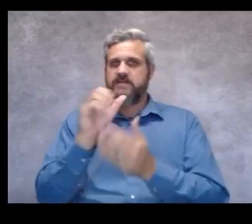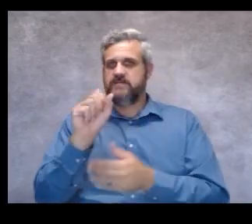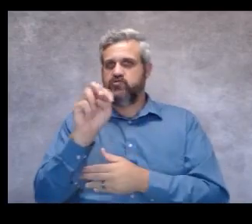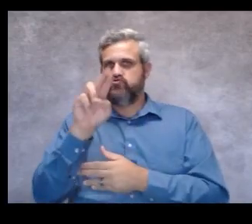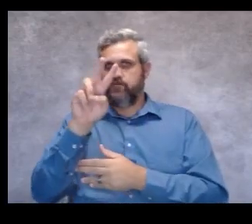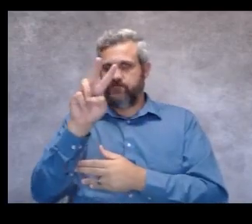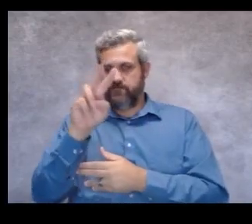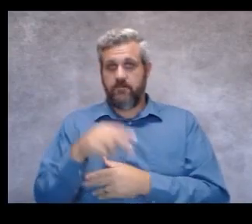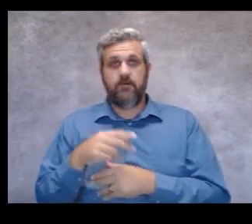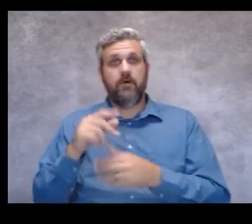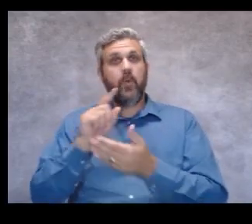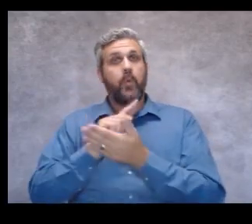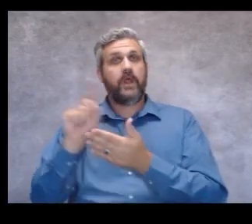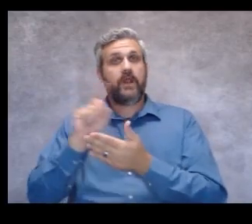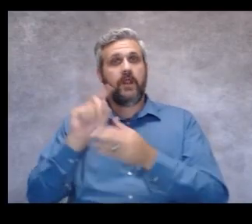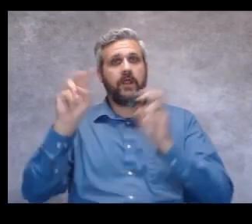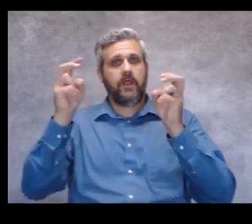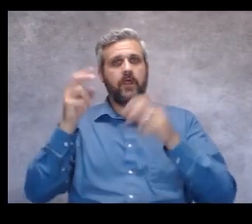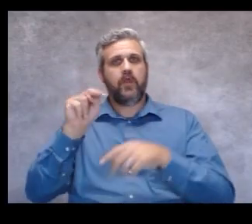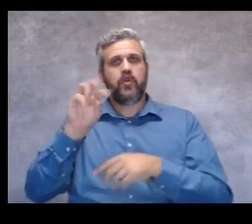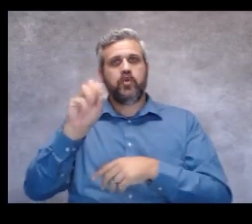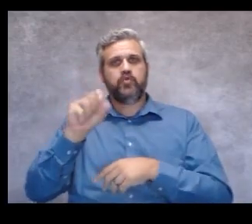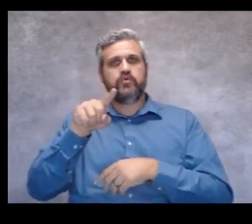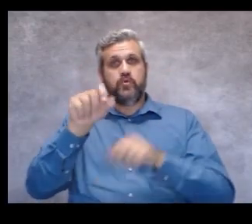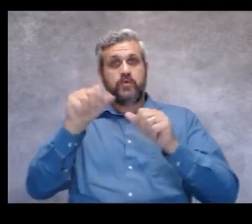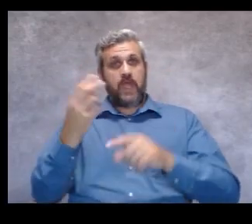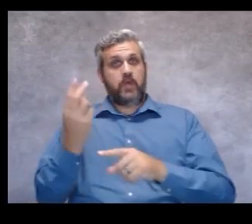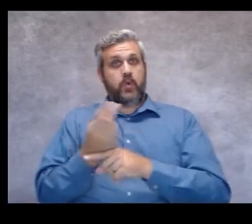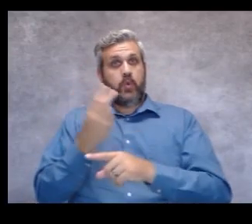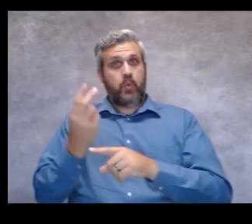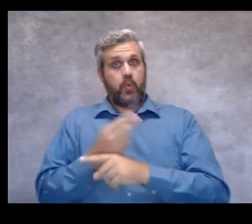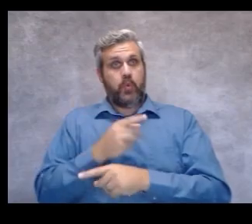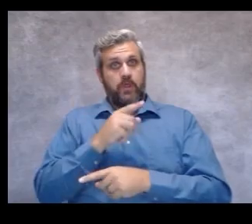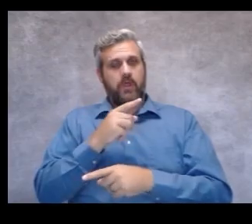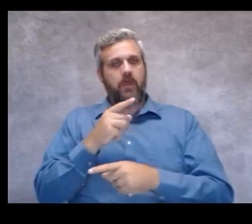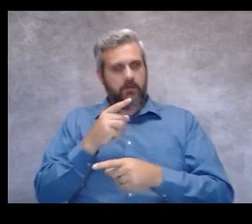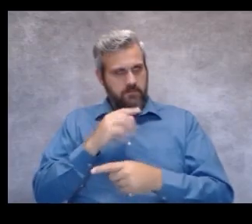weekly news you can use email. This email contains announcements from